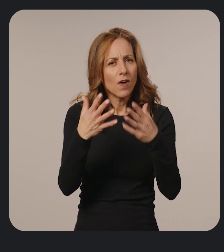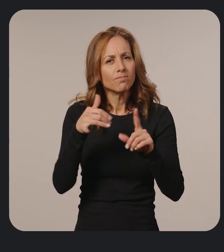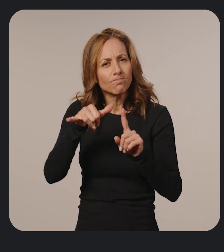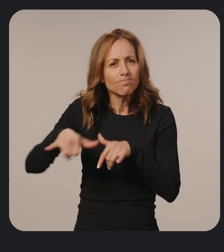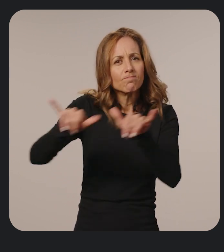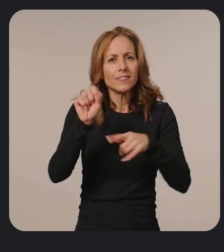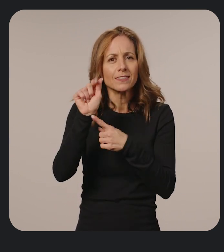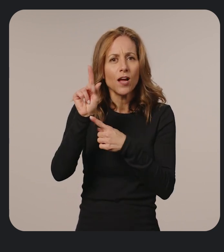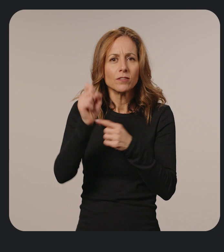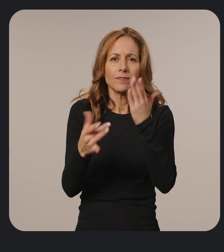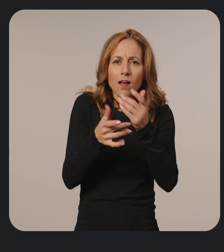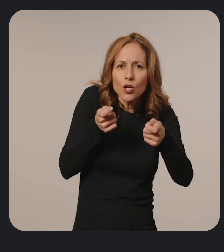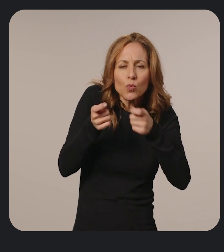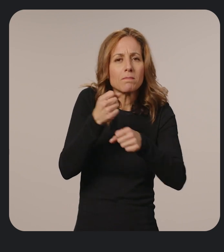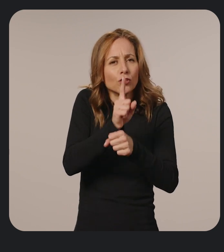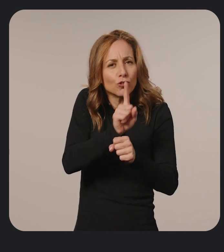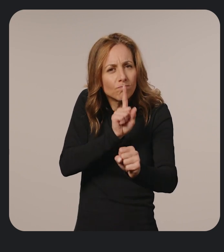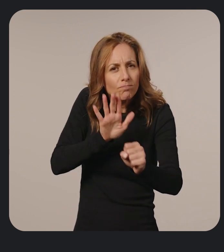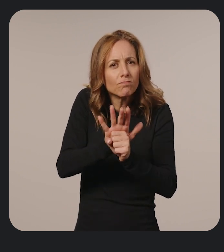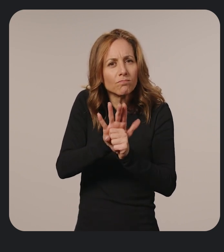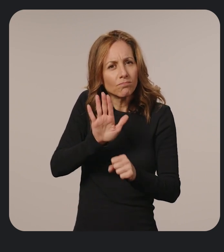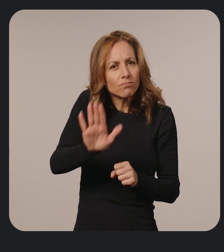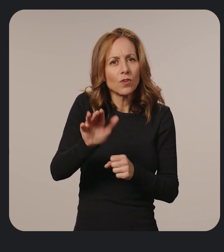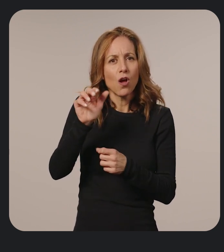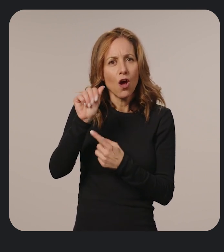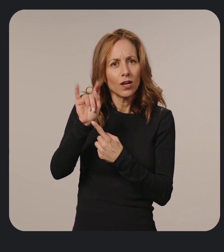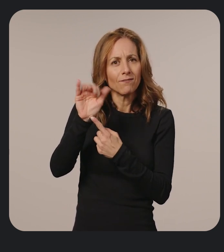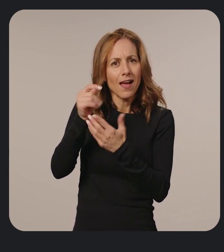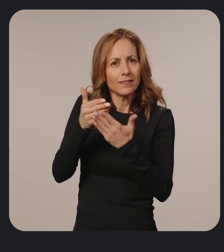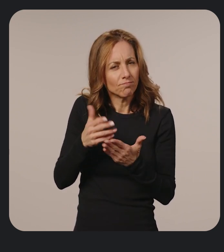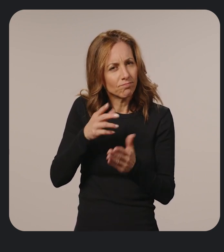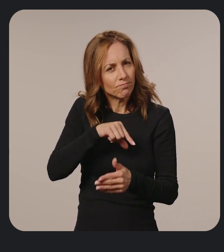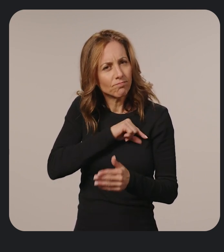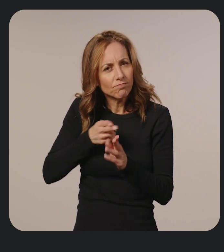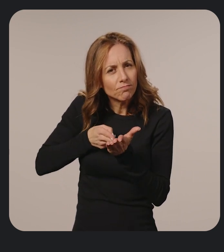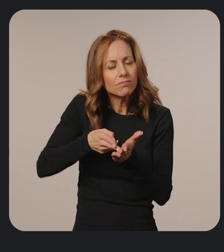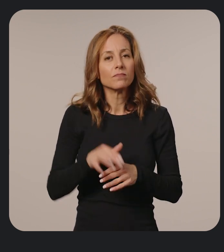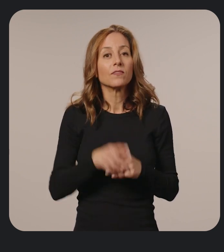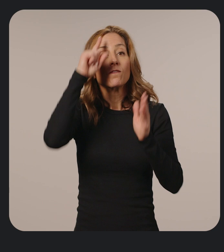to provide a set of standards and technical controls to help ensure artifact integrity--